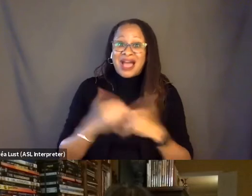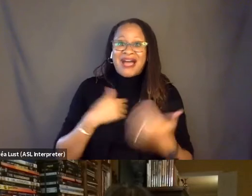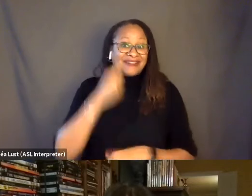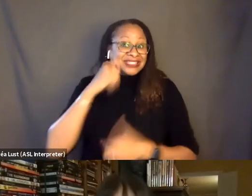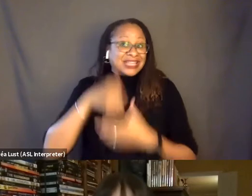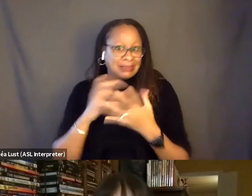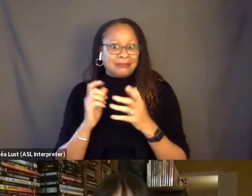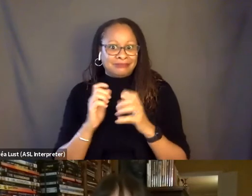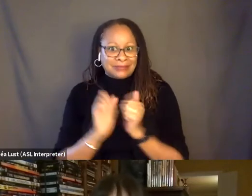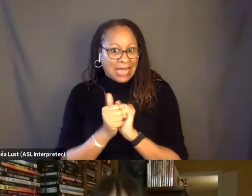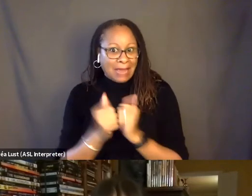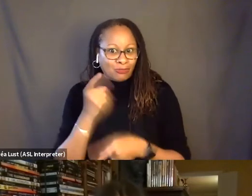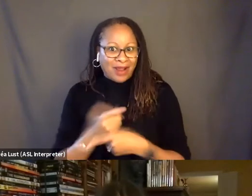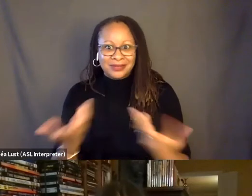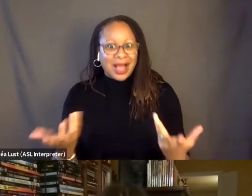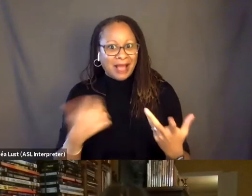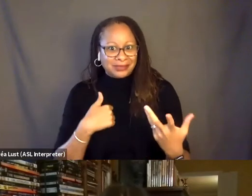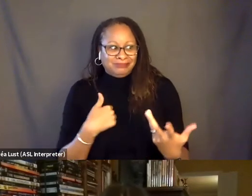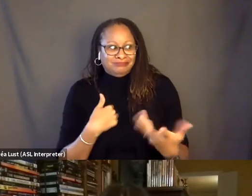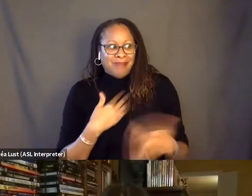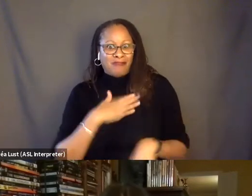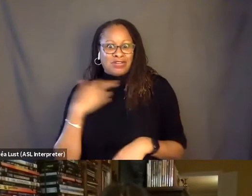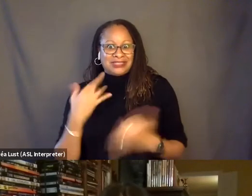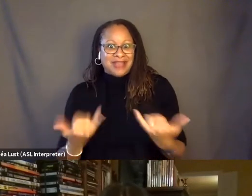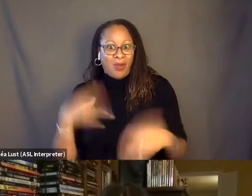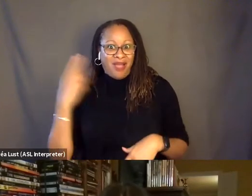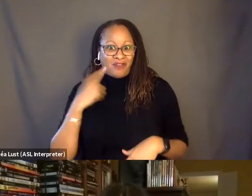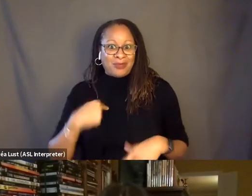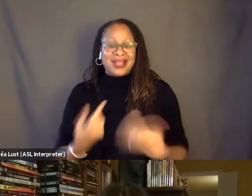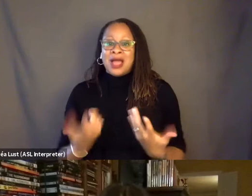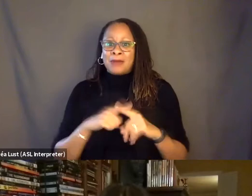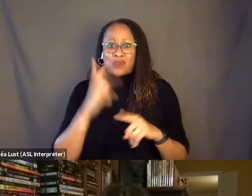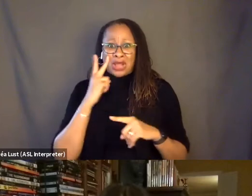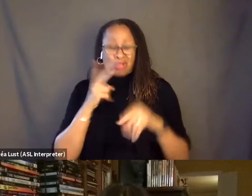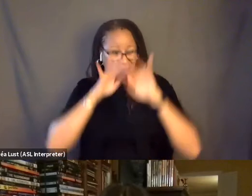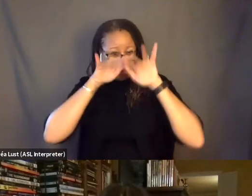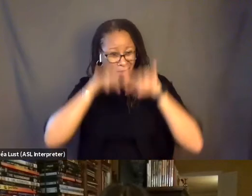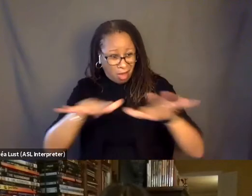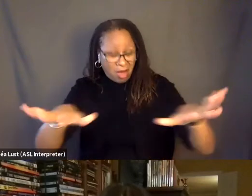let me be upfront with that, right. As we look over the abyss, you are doing that.